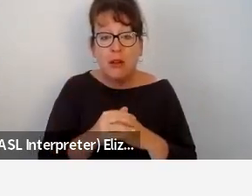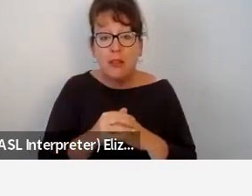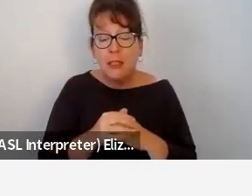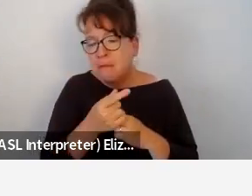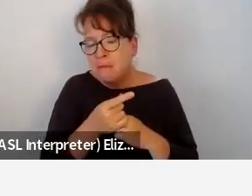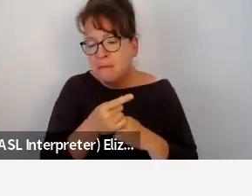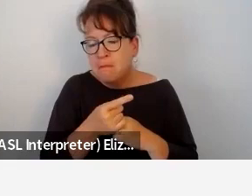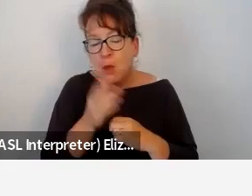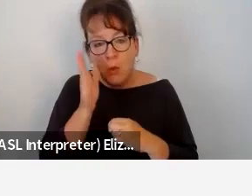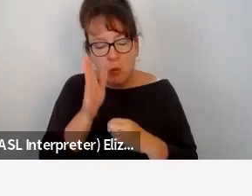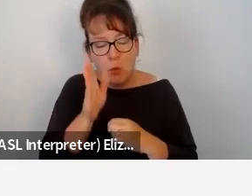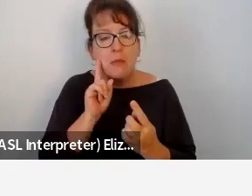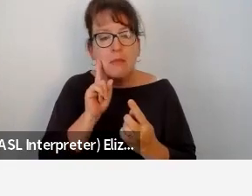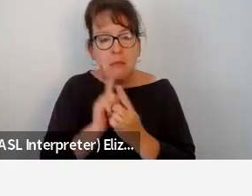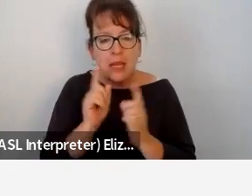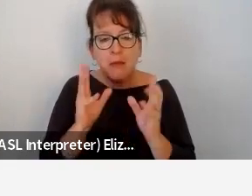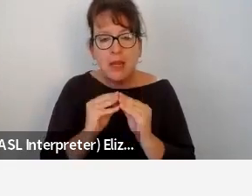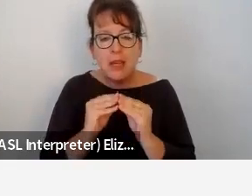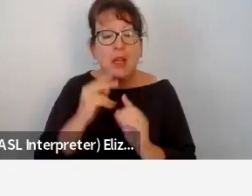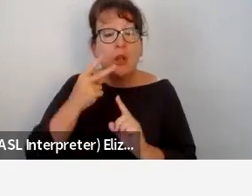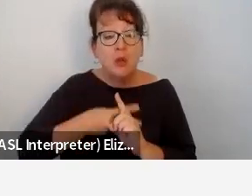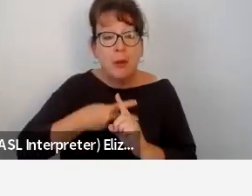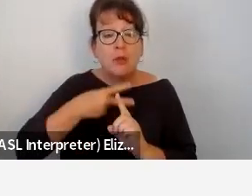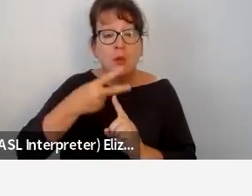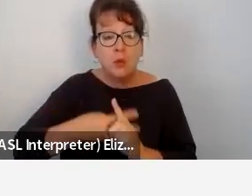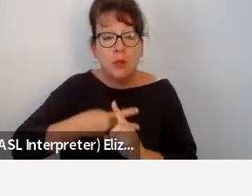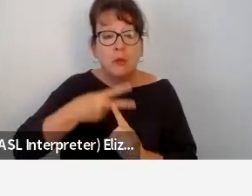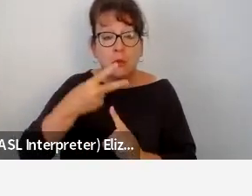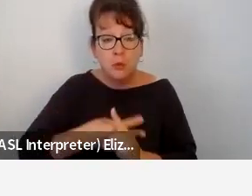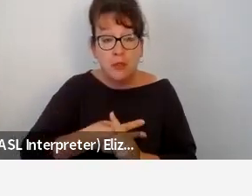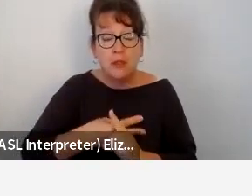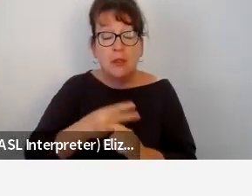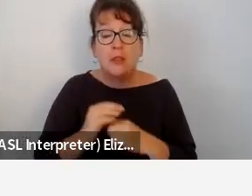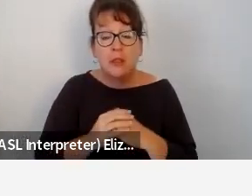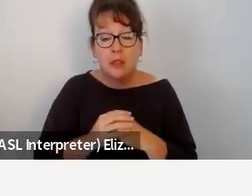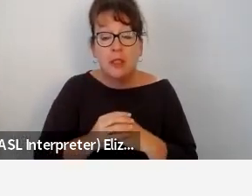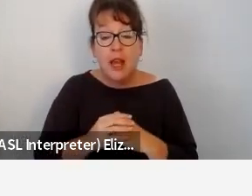in the grant, with one exception, and that is for vessel shore power. We do not anticipate any